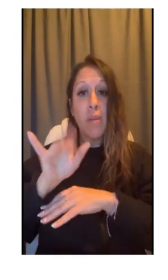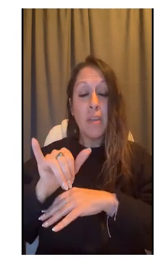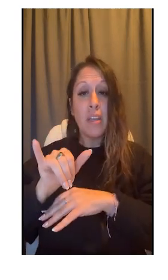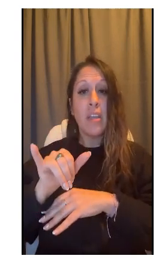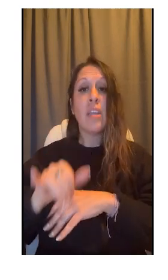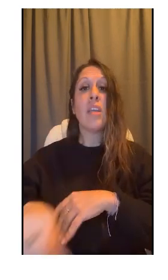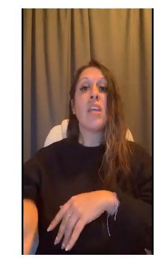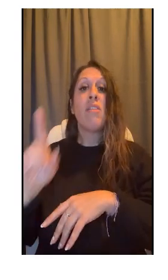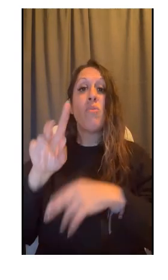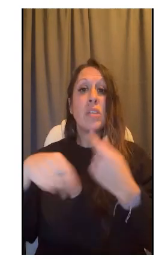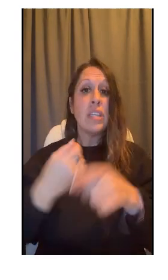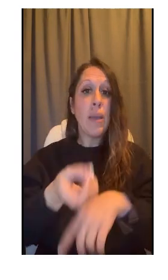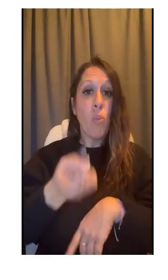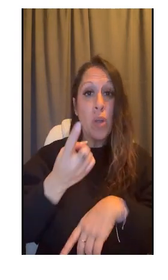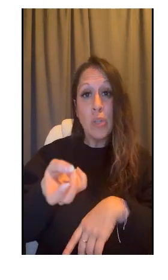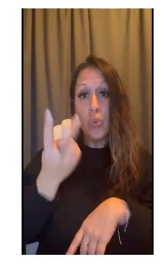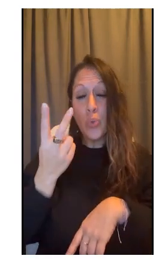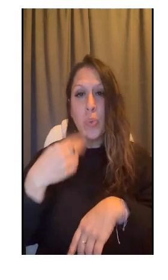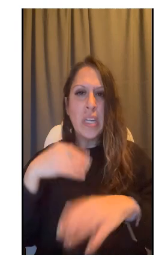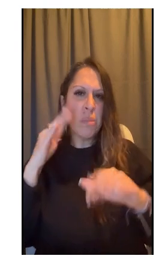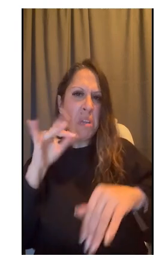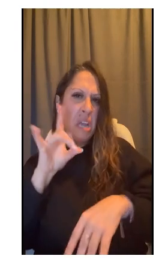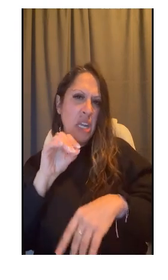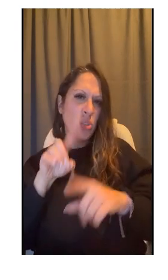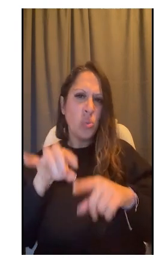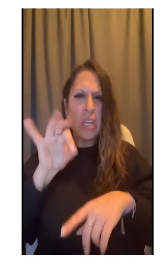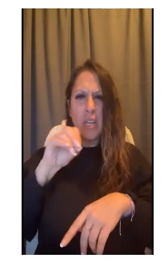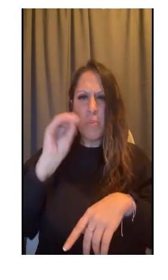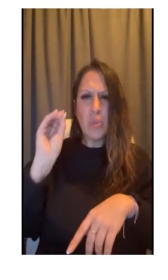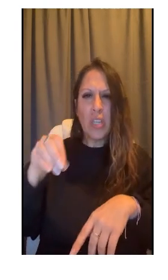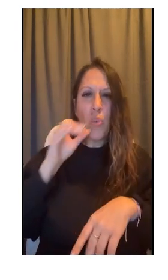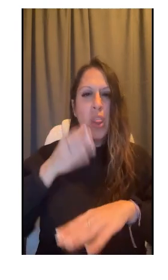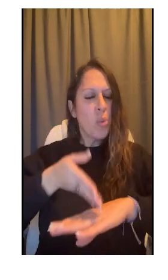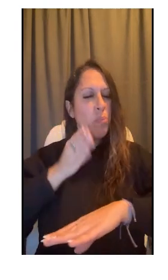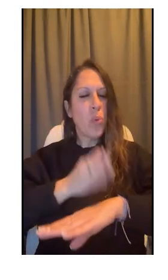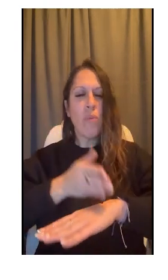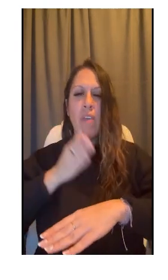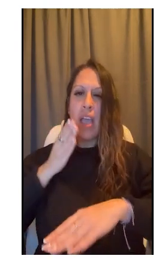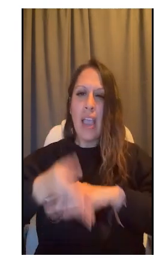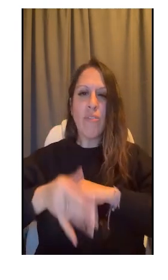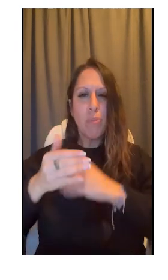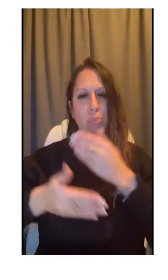or anterior tongue ties, we anticipate that 80 to 90% will improve after pH otomy.